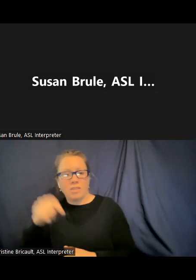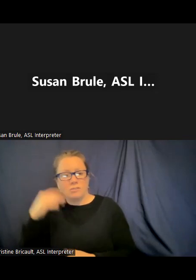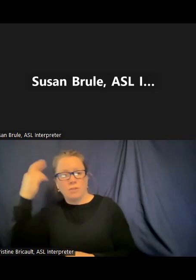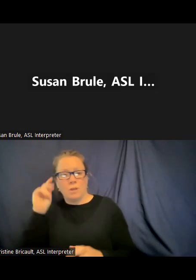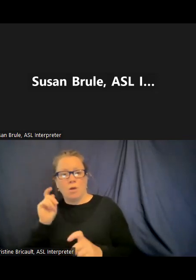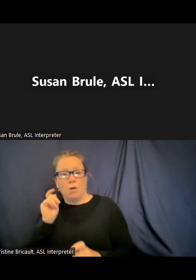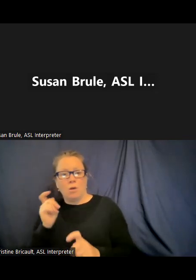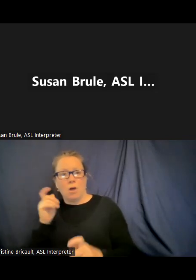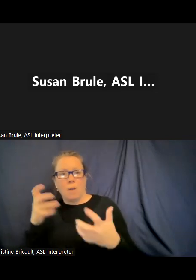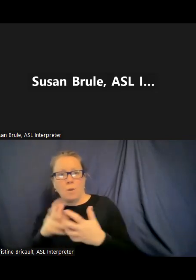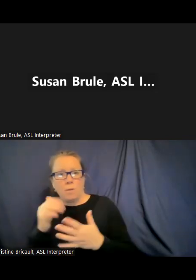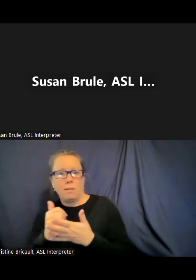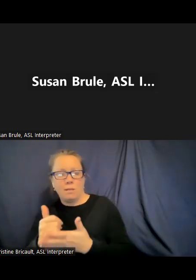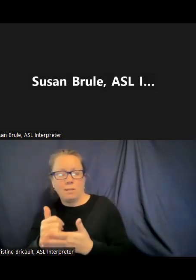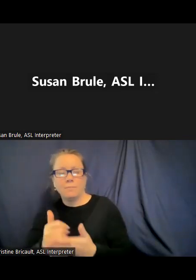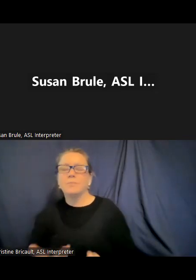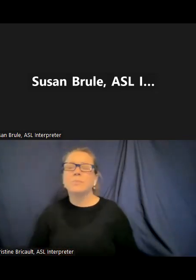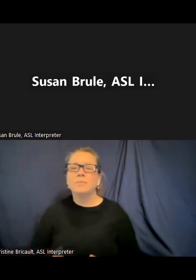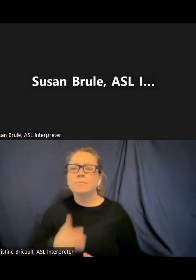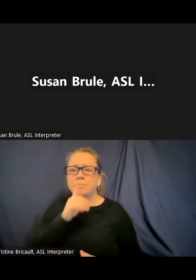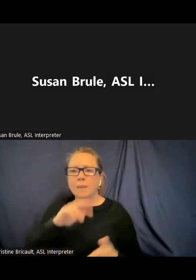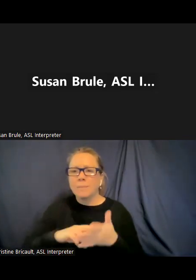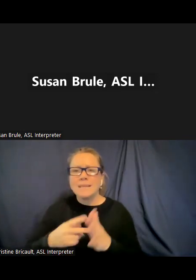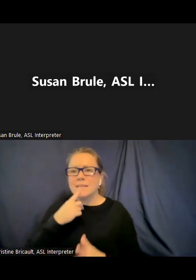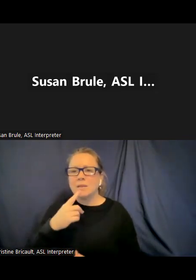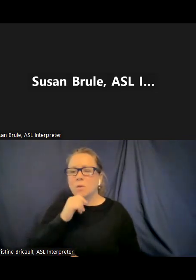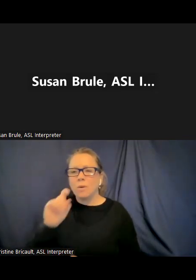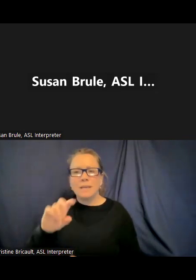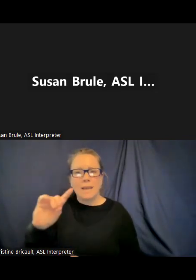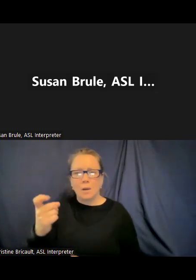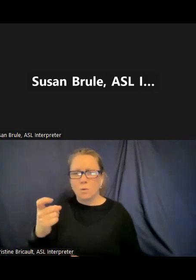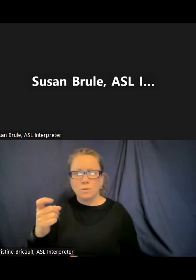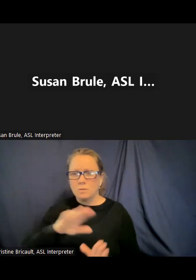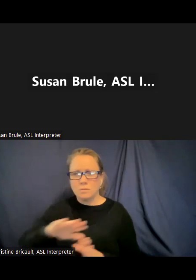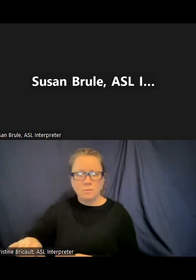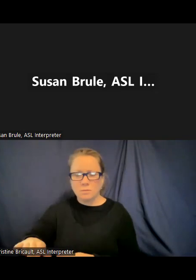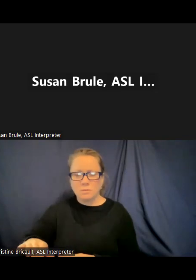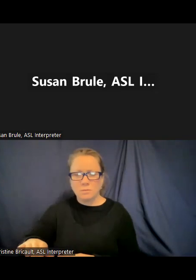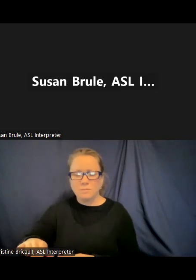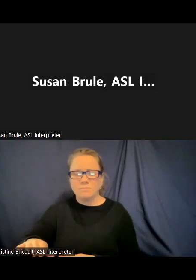What do I mean when I say you don't need a diagnosis, you may need confirmation of a disability-based limitation?